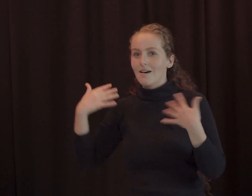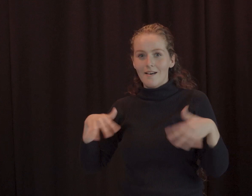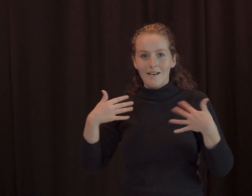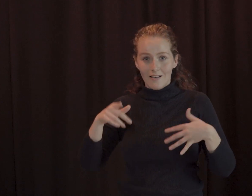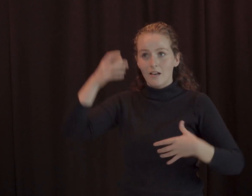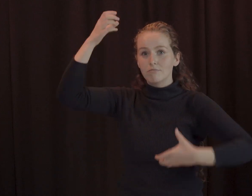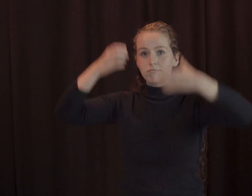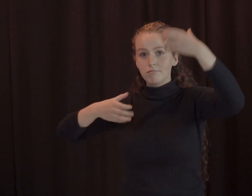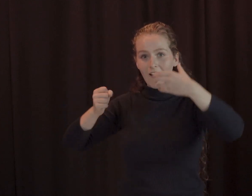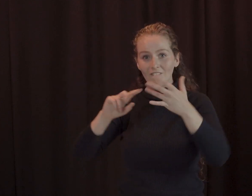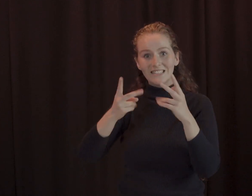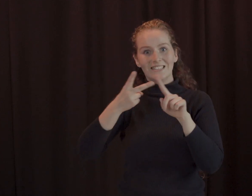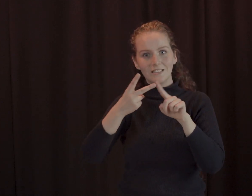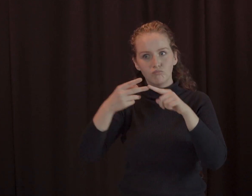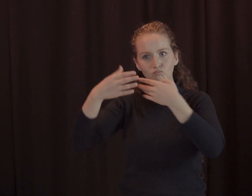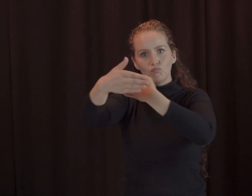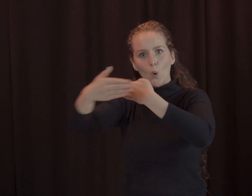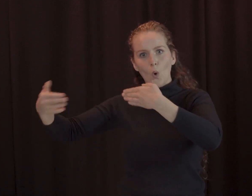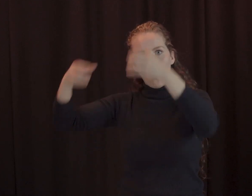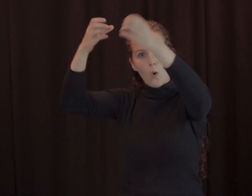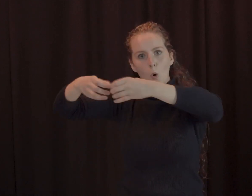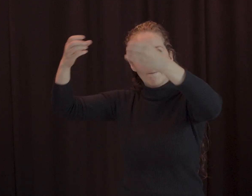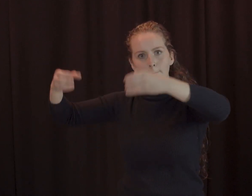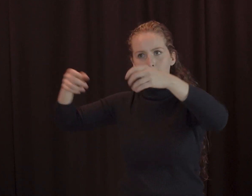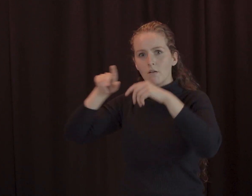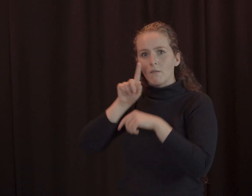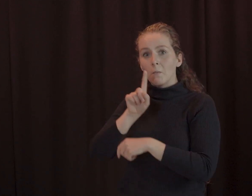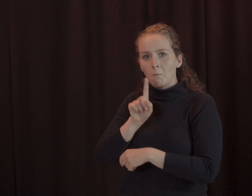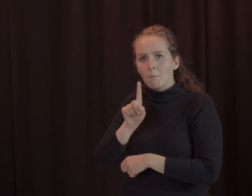Also, above the internal second row of columns,